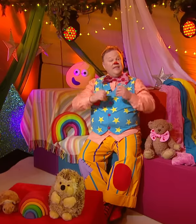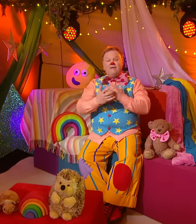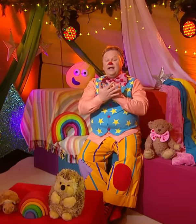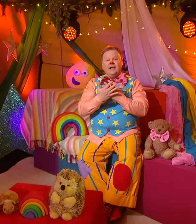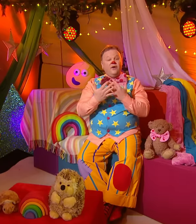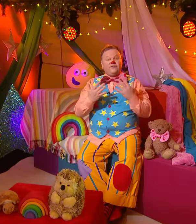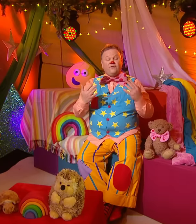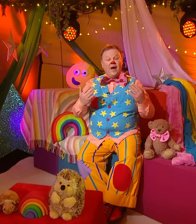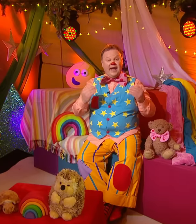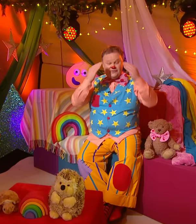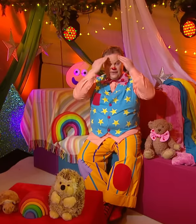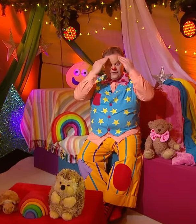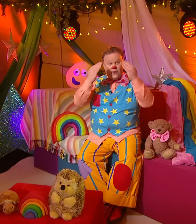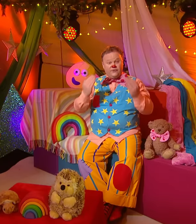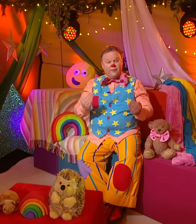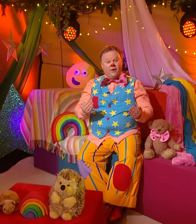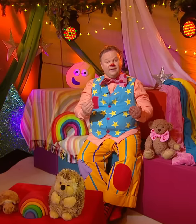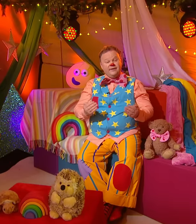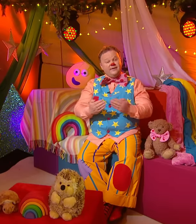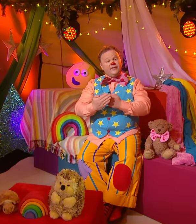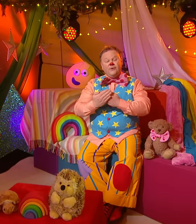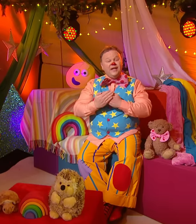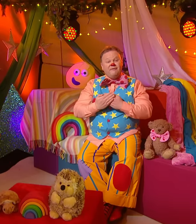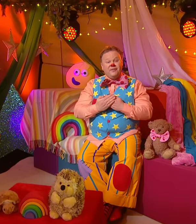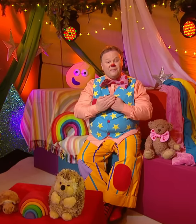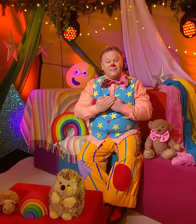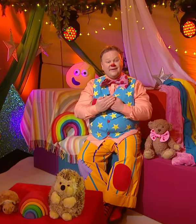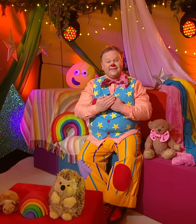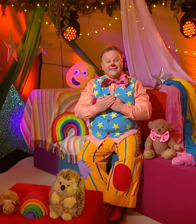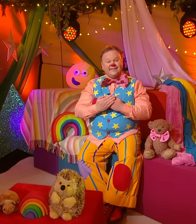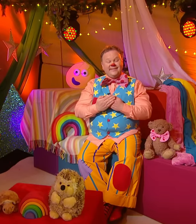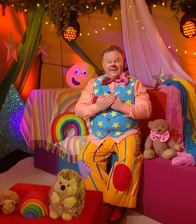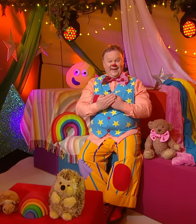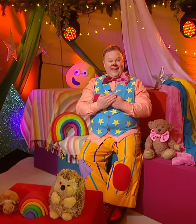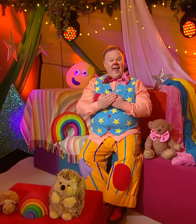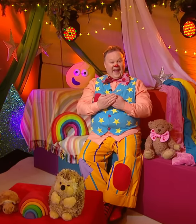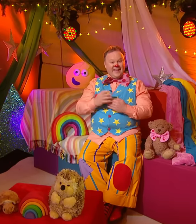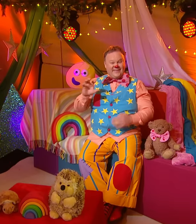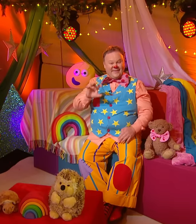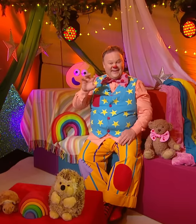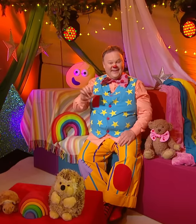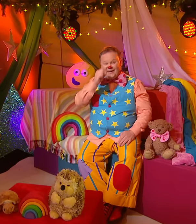there are lots of ways to show someone that you love them hedgehog